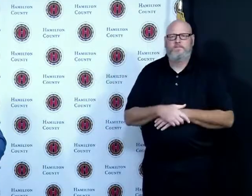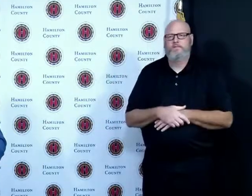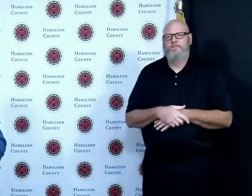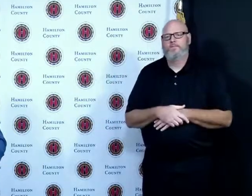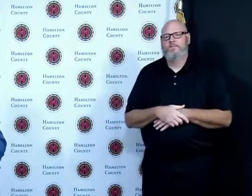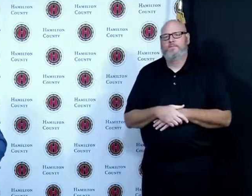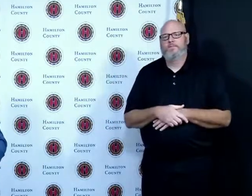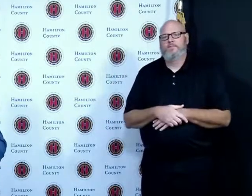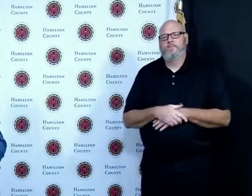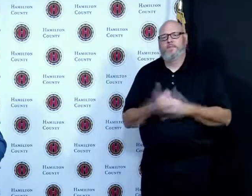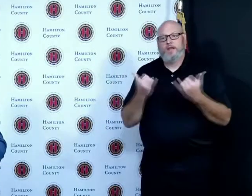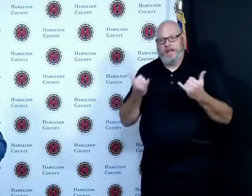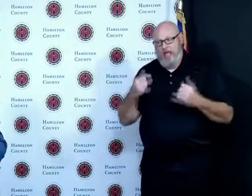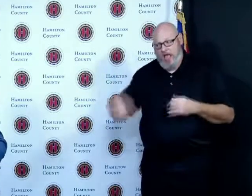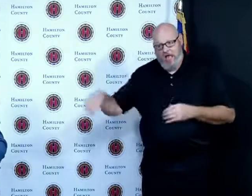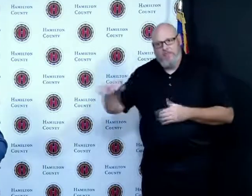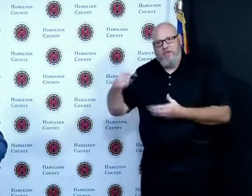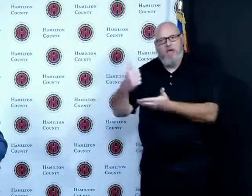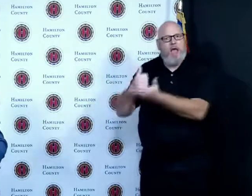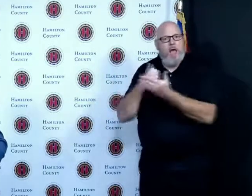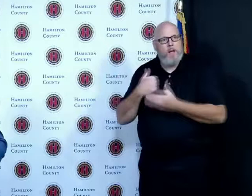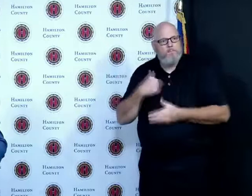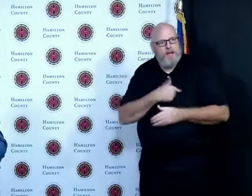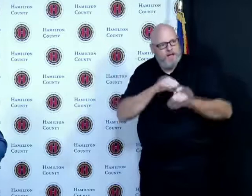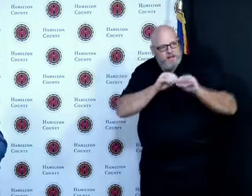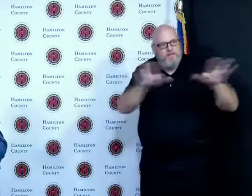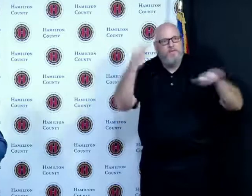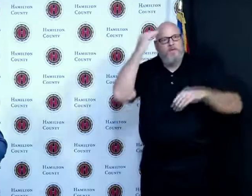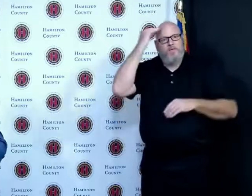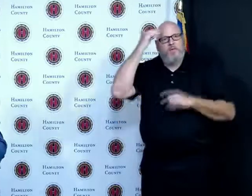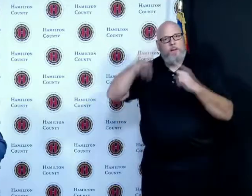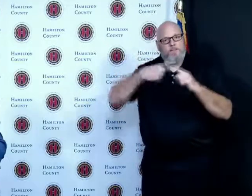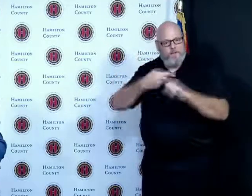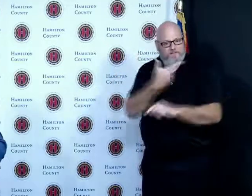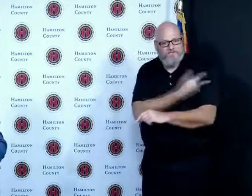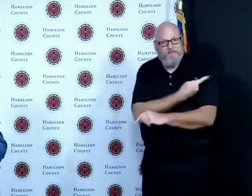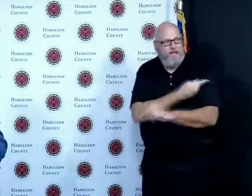the folks that are getting vaccinated are just so happy and thankful to have the opportunity